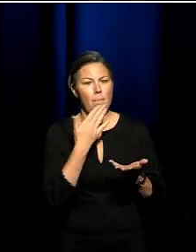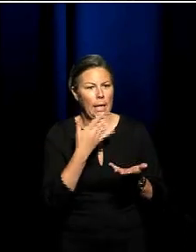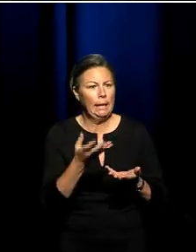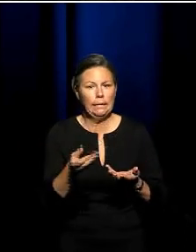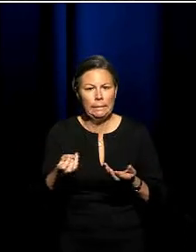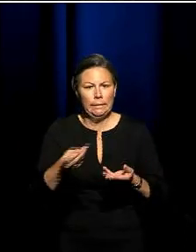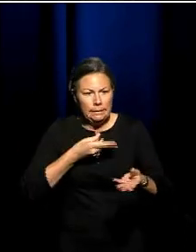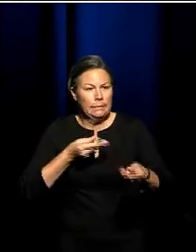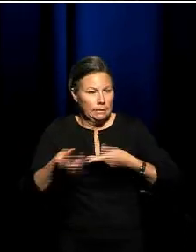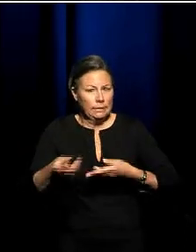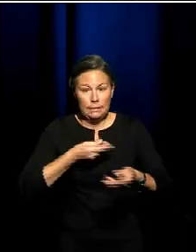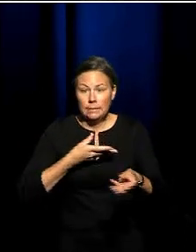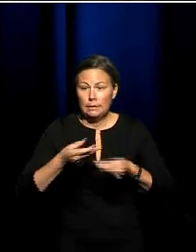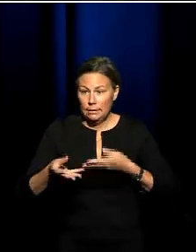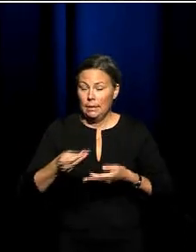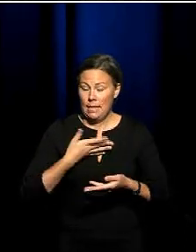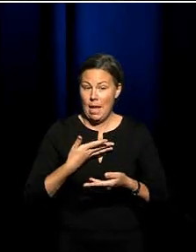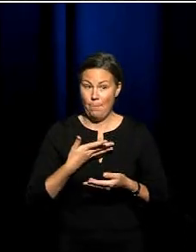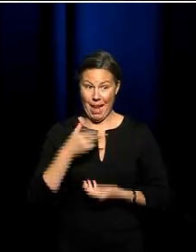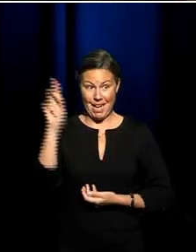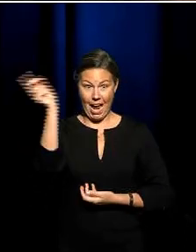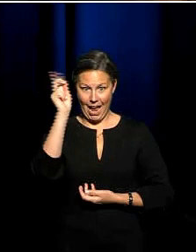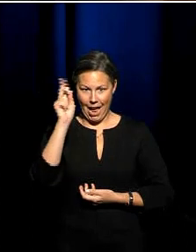particularly interested in receiving submissions related to the domains of